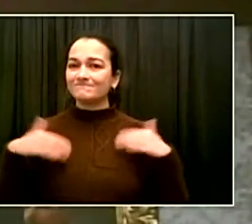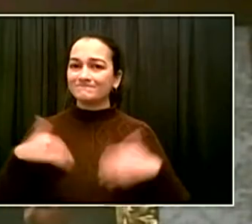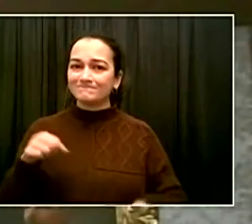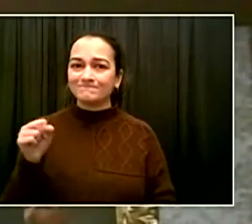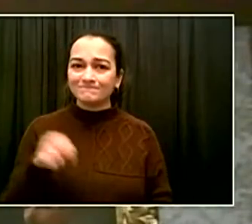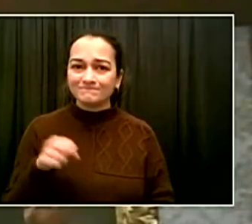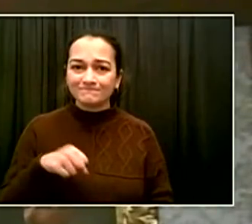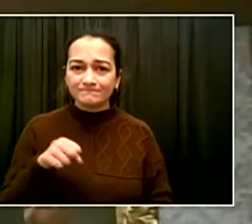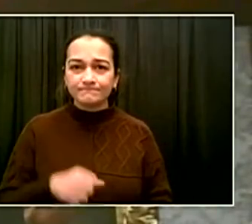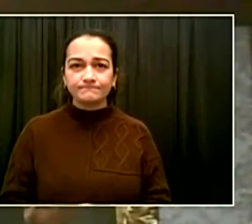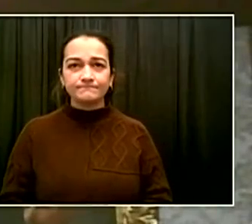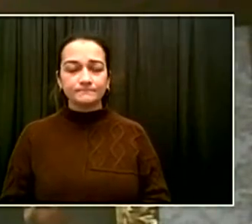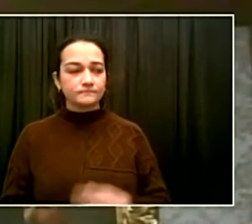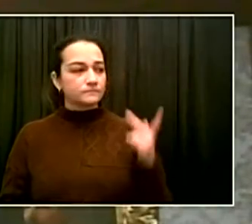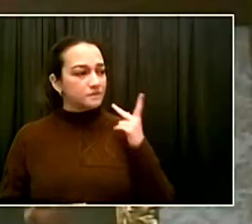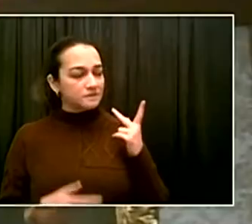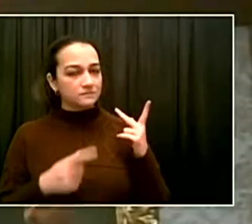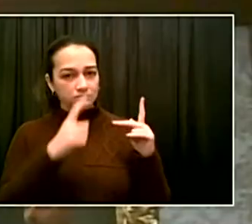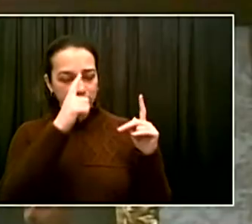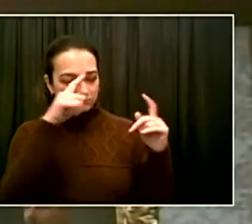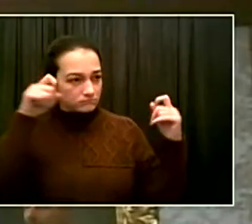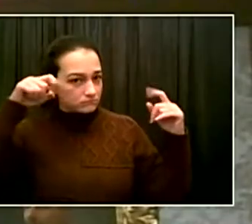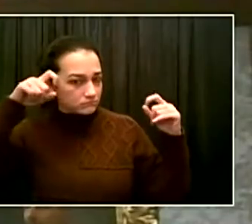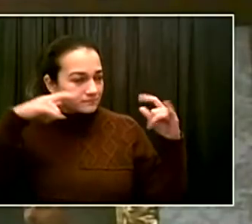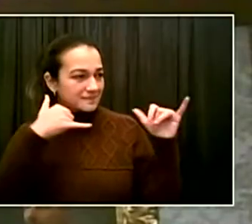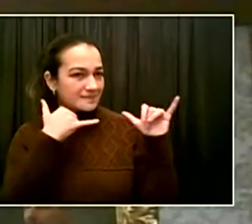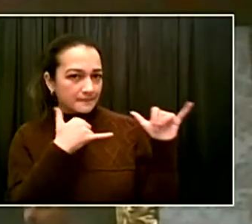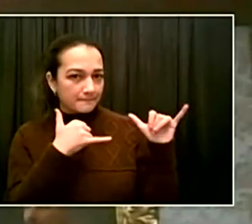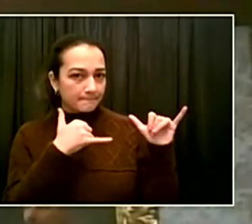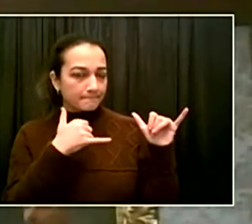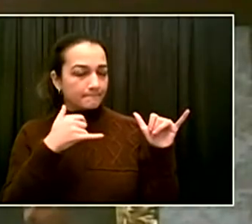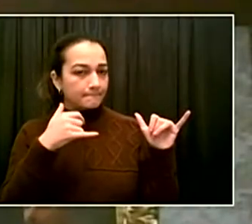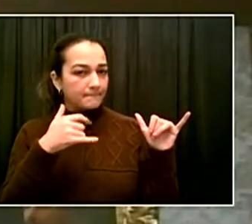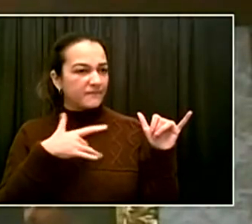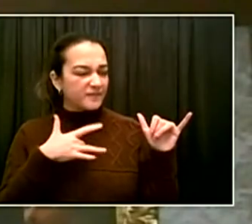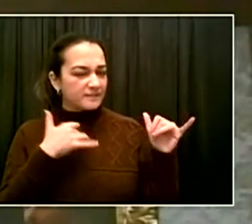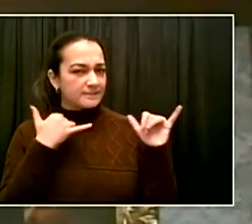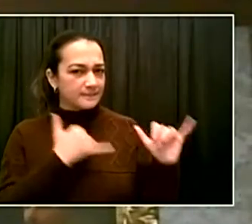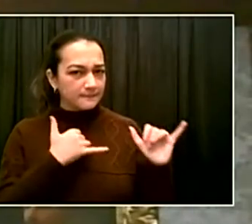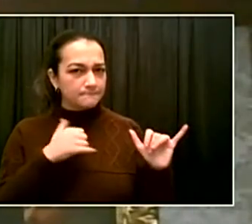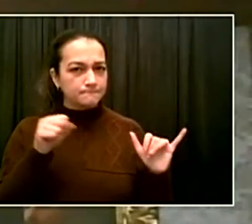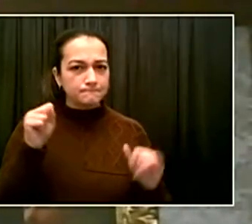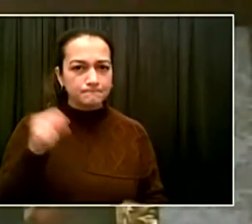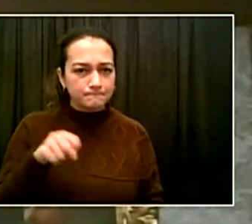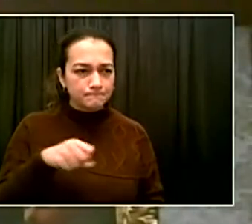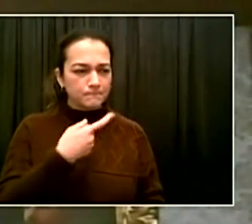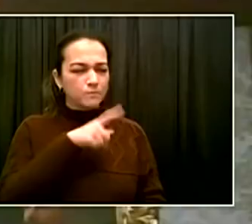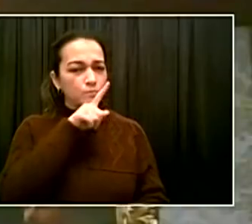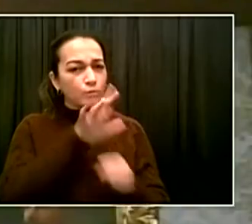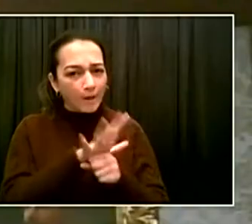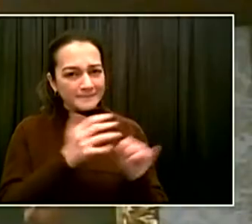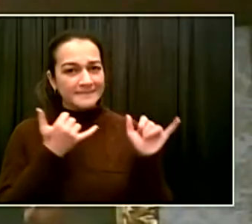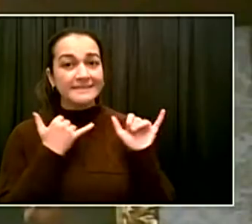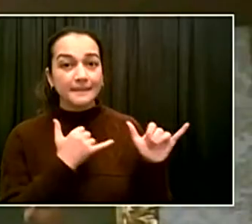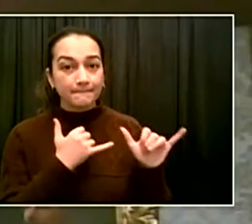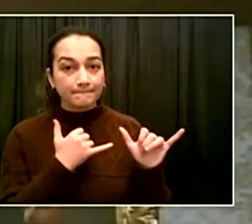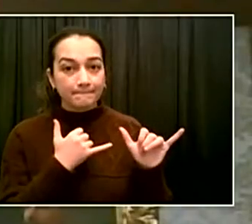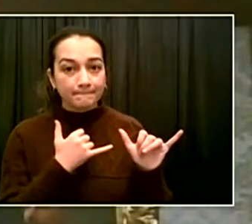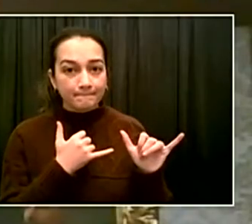ELSE. THERE IS NO DAYLIGHT BETWEEN THE MAYOR AND I ON THAT COMMITMENT.